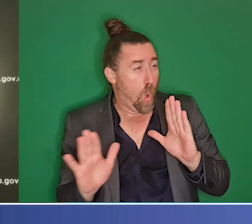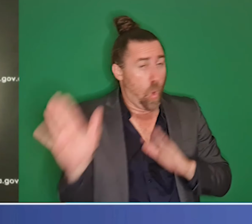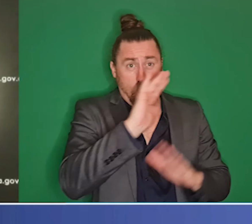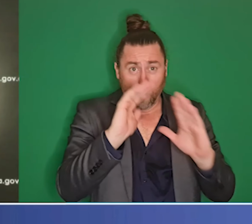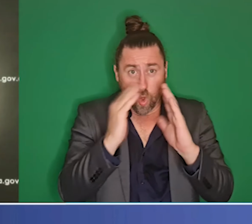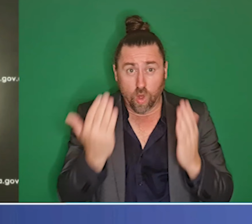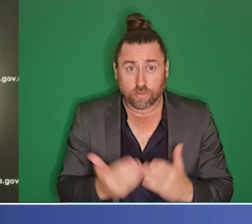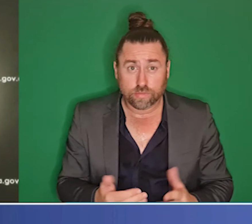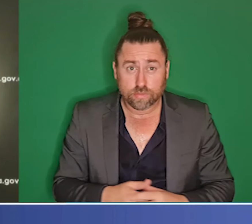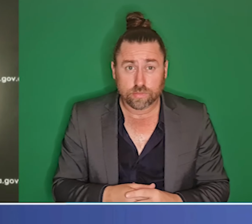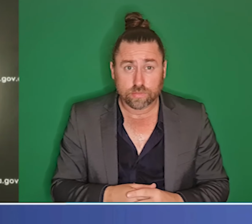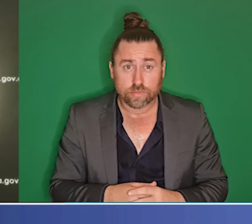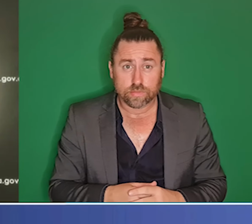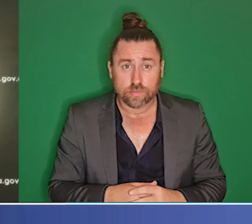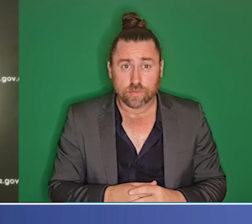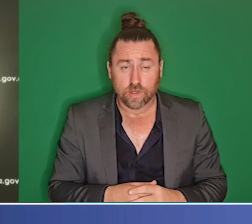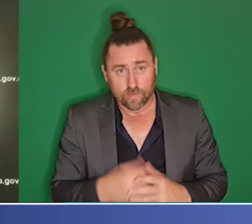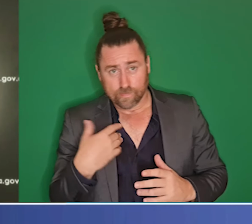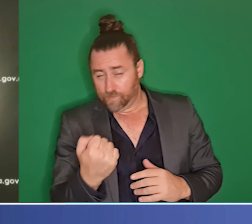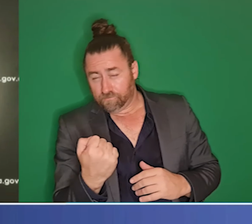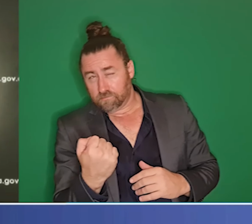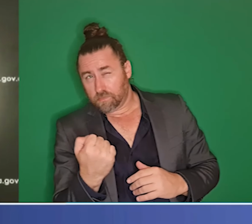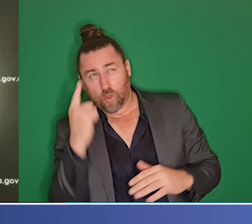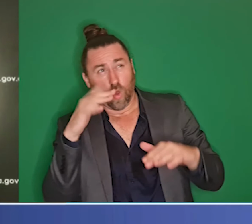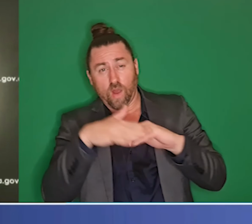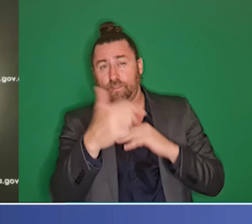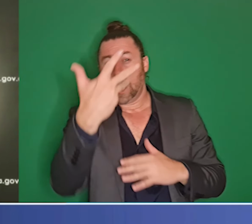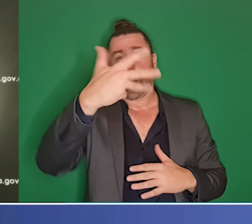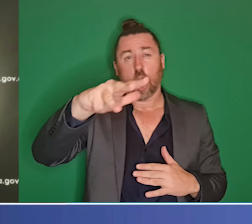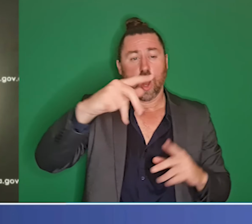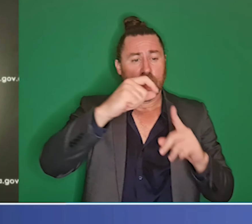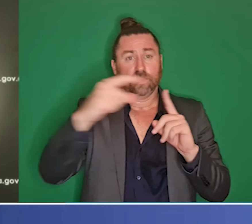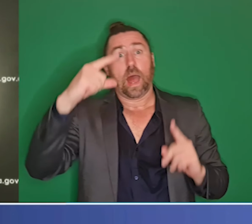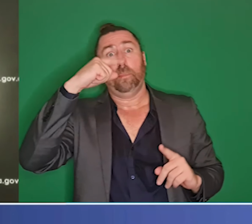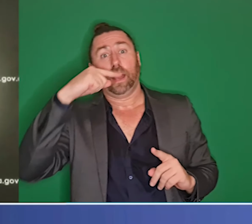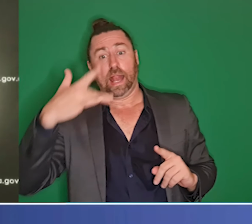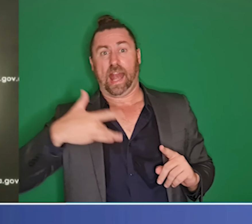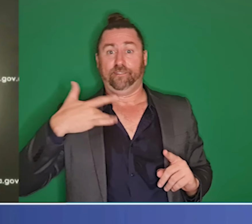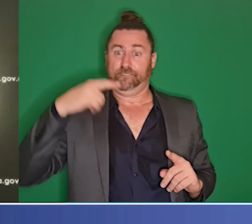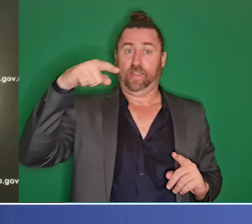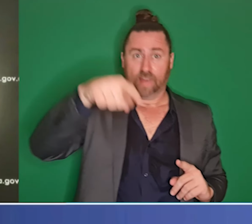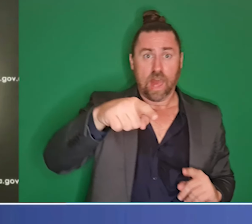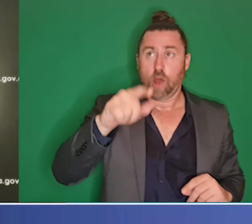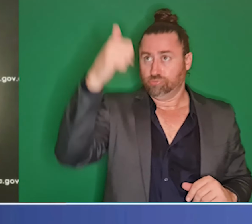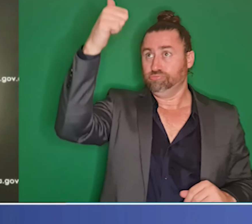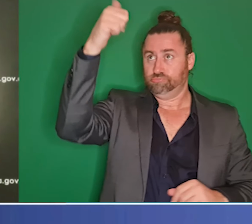that we have over 90% of residents that have accepted vaccination.